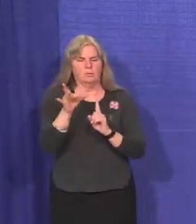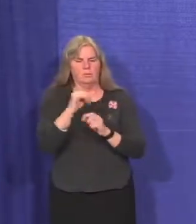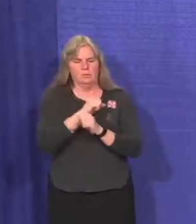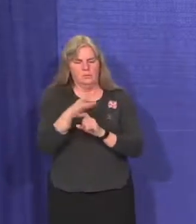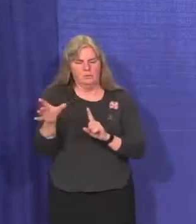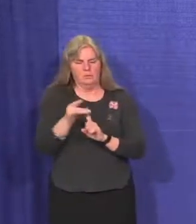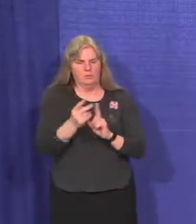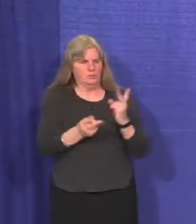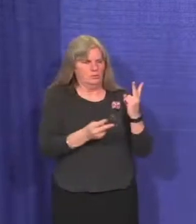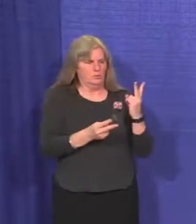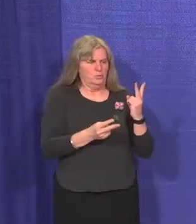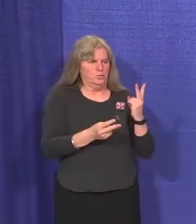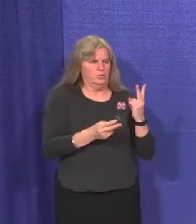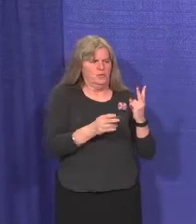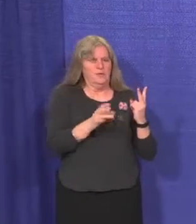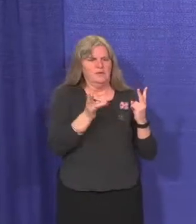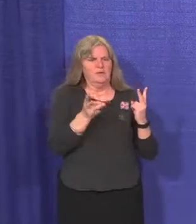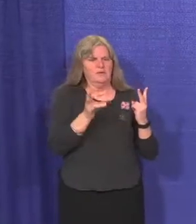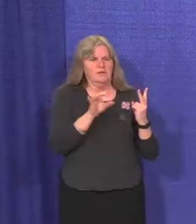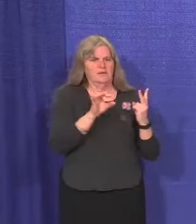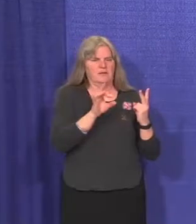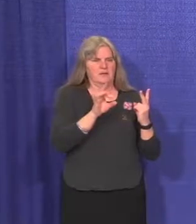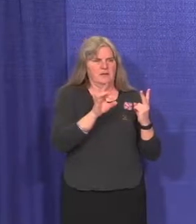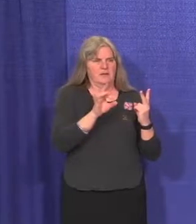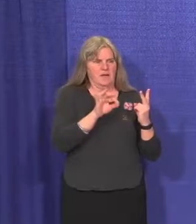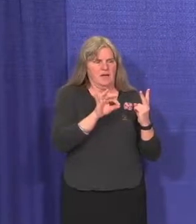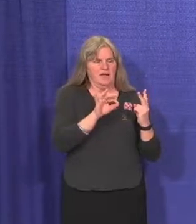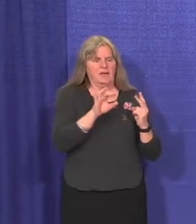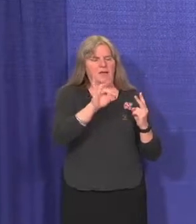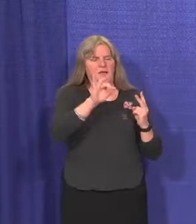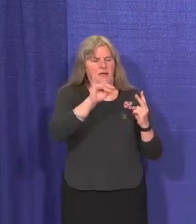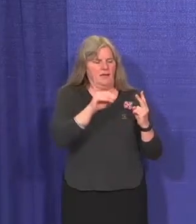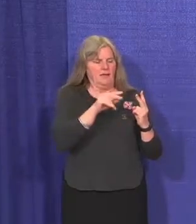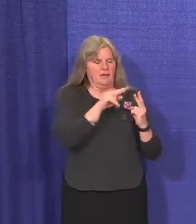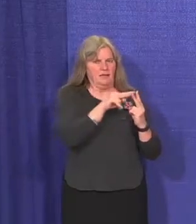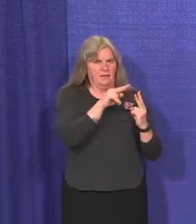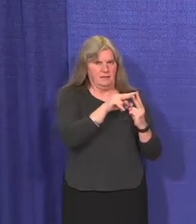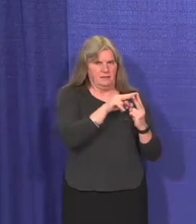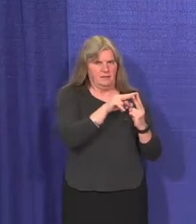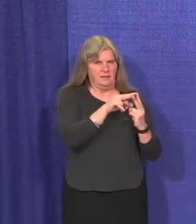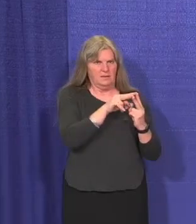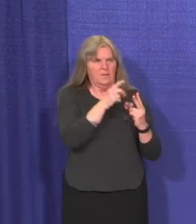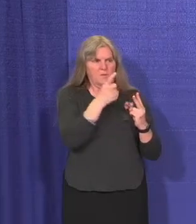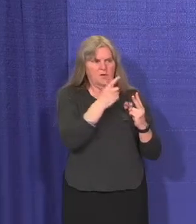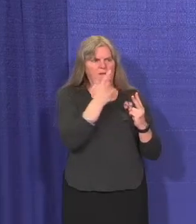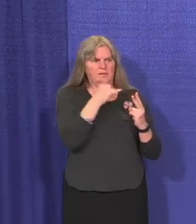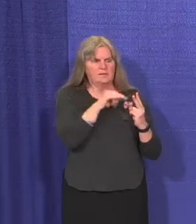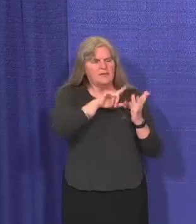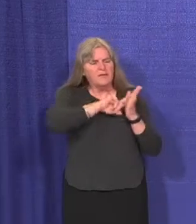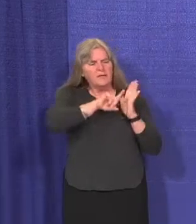Can you hear me okay? Hello? My question is for Doctor